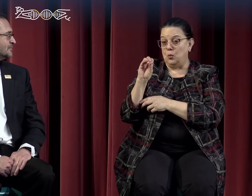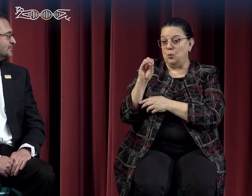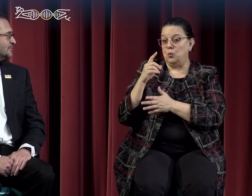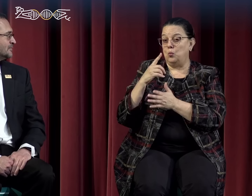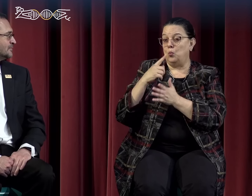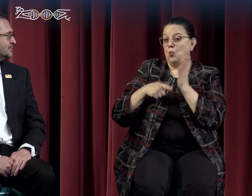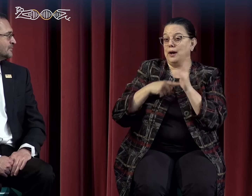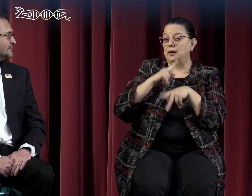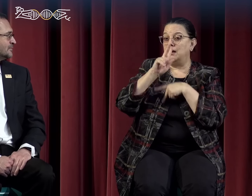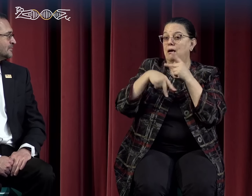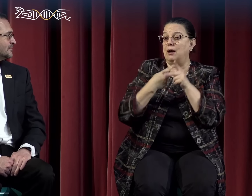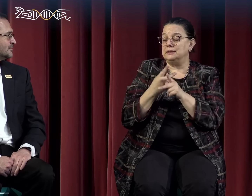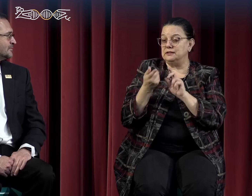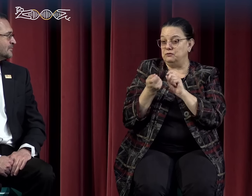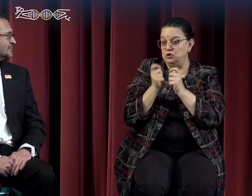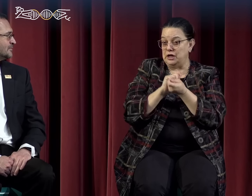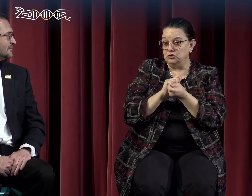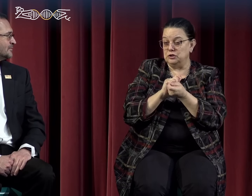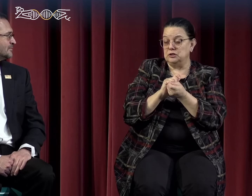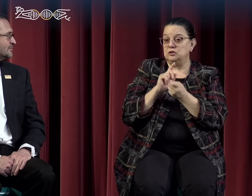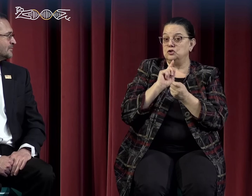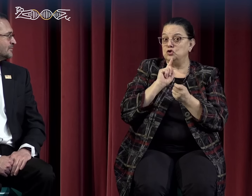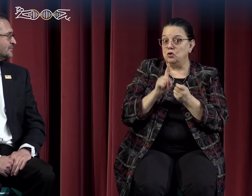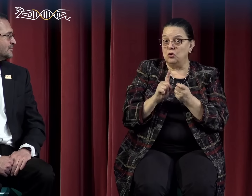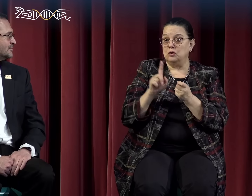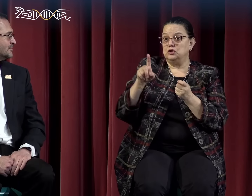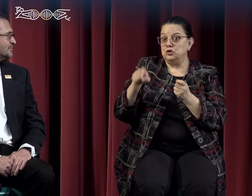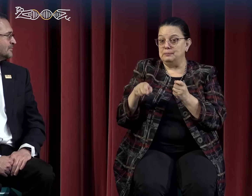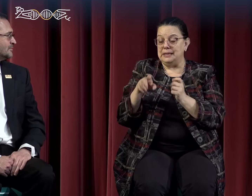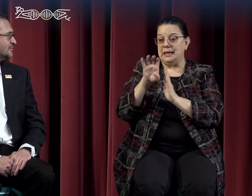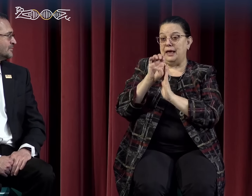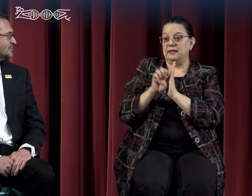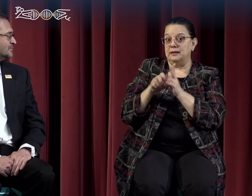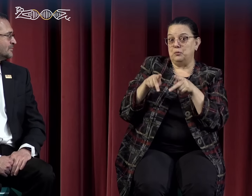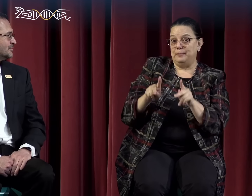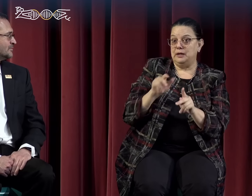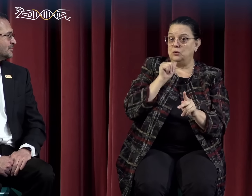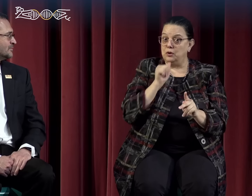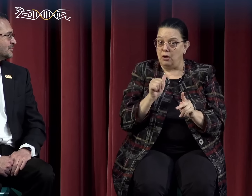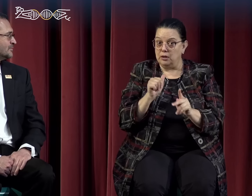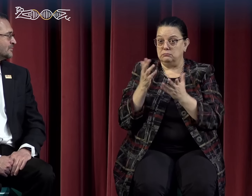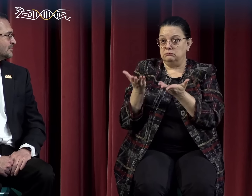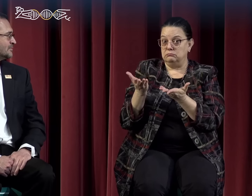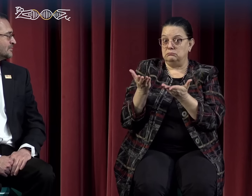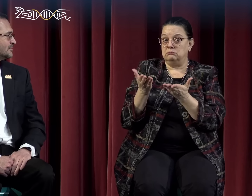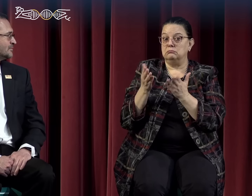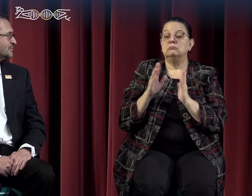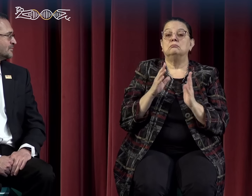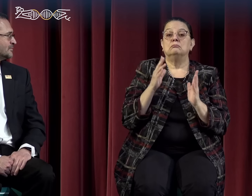If so, what types of changes are ethically permissible?